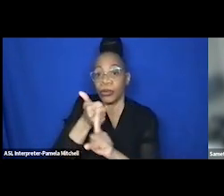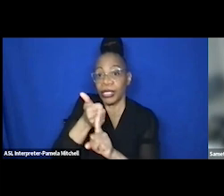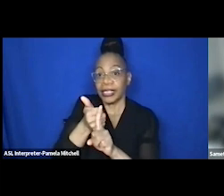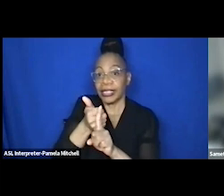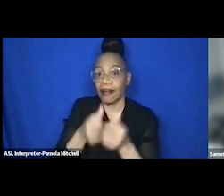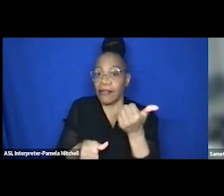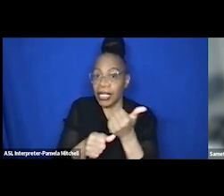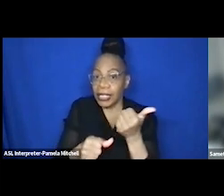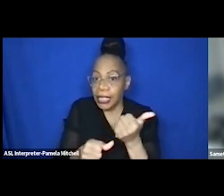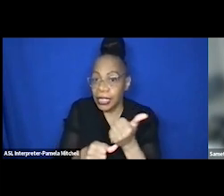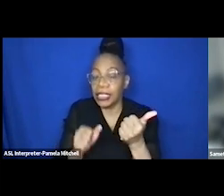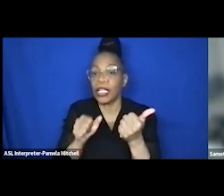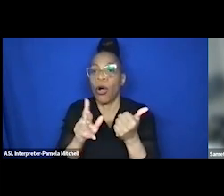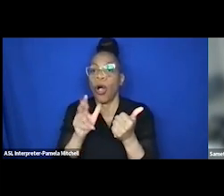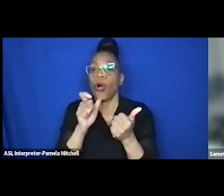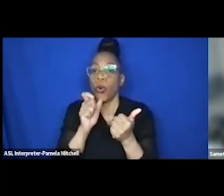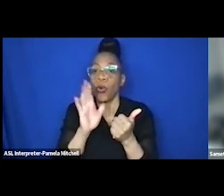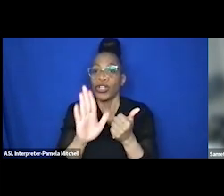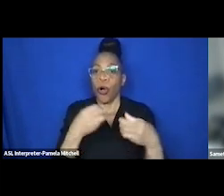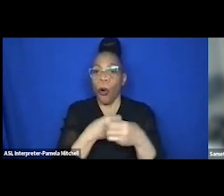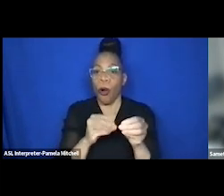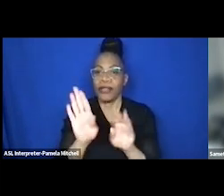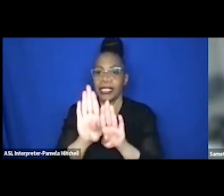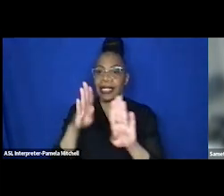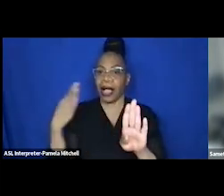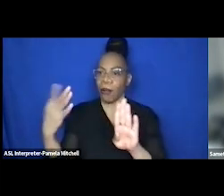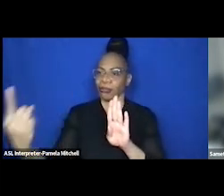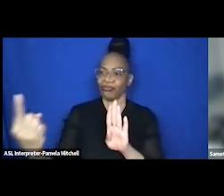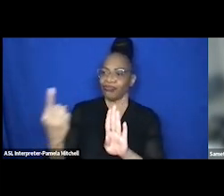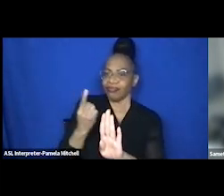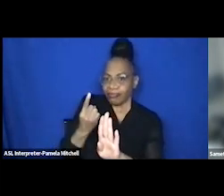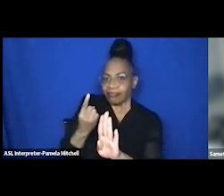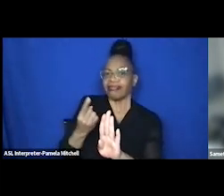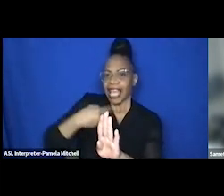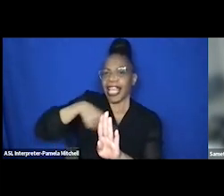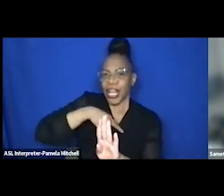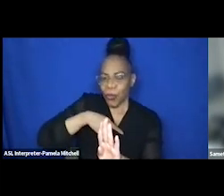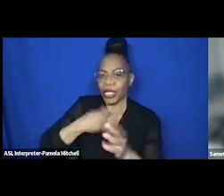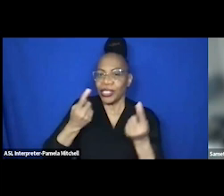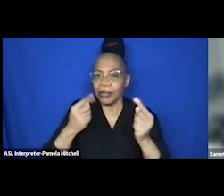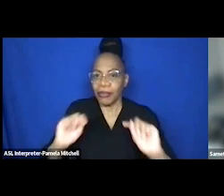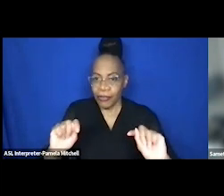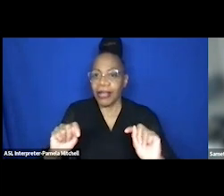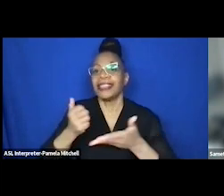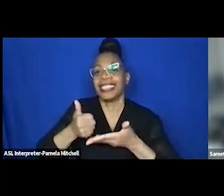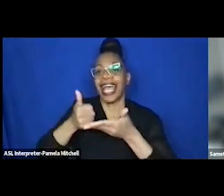or that walk through your doors every day seeking help that we aim to put our efforts towards to help, right? To prevent and end homelessness.